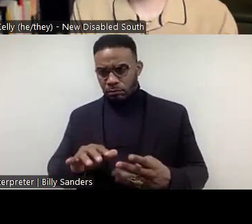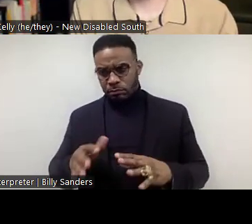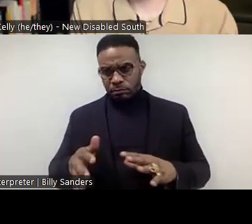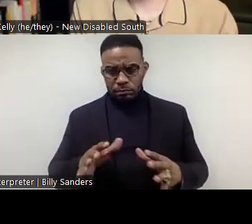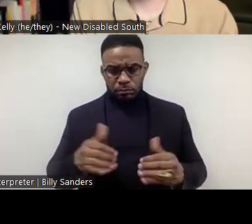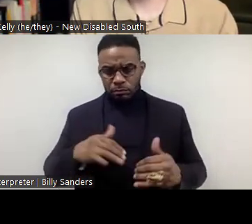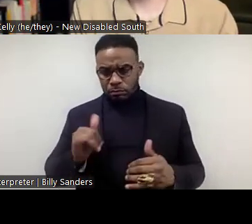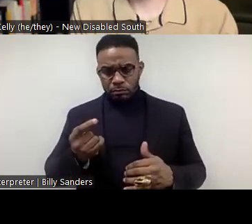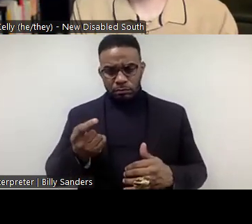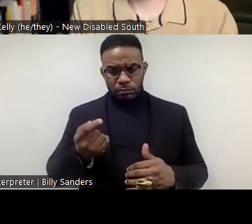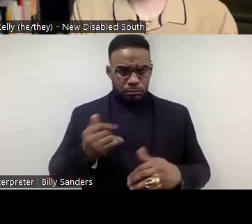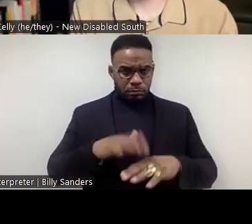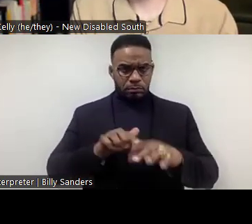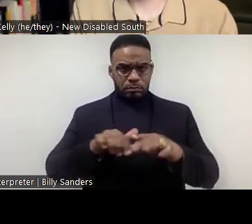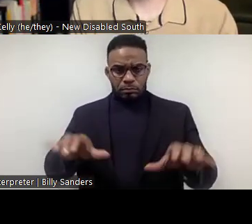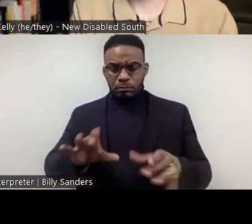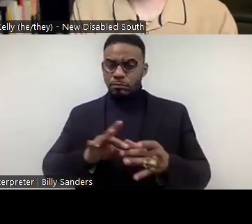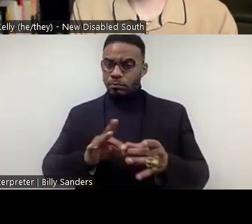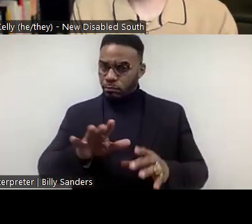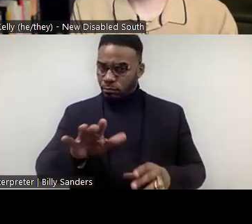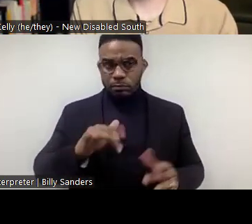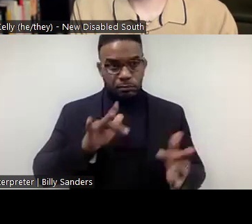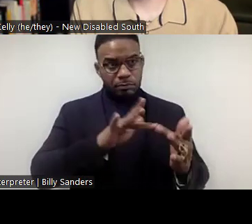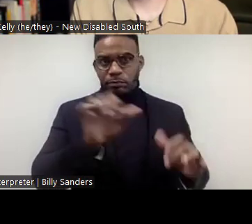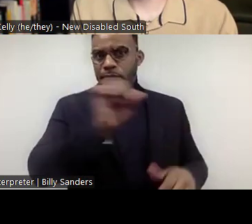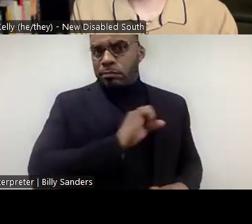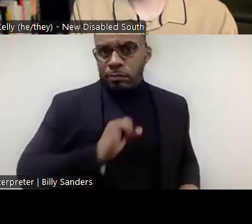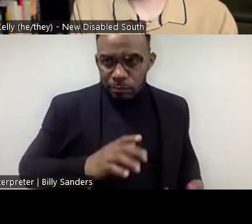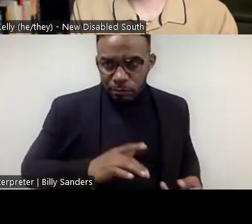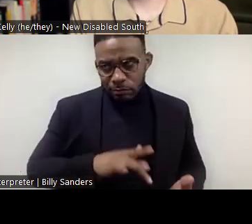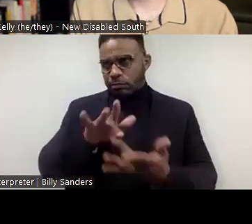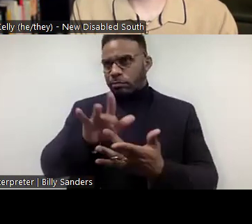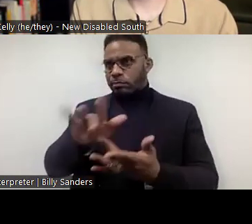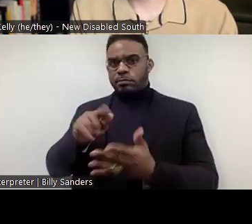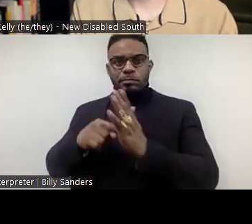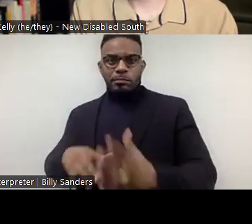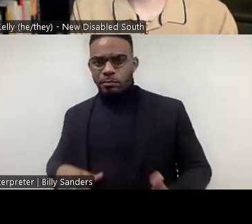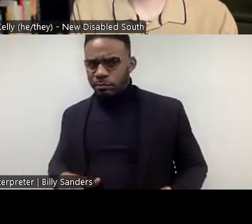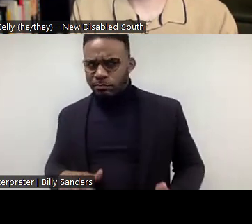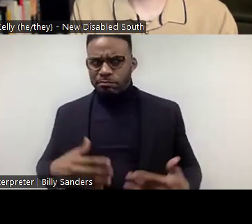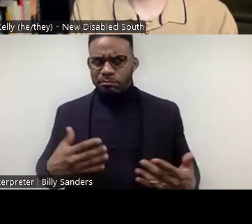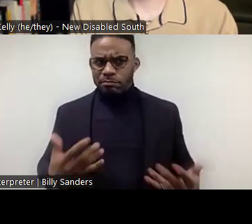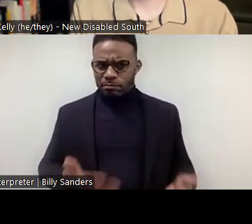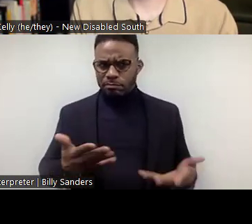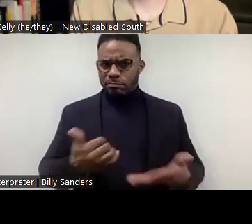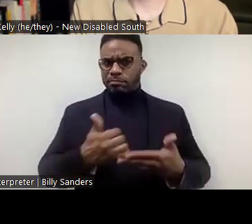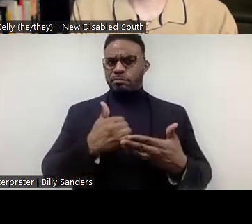our fact sheets or in our social media when we have a little call to action and it says contact your senator,